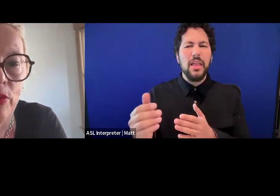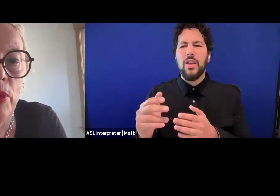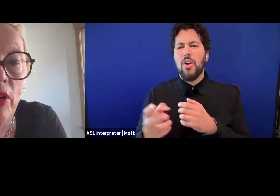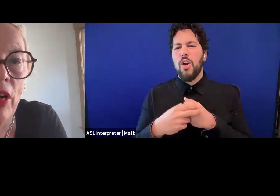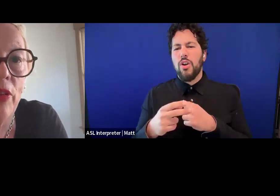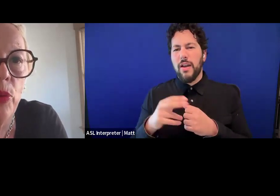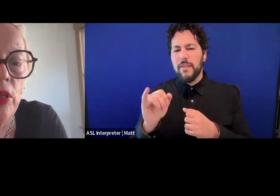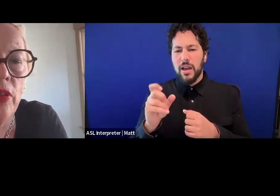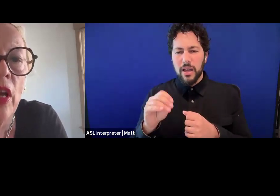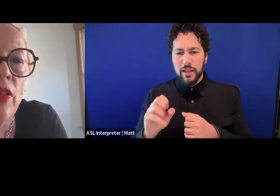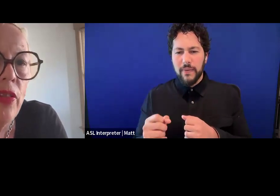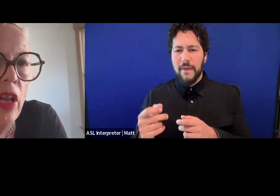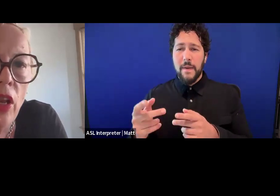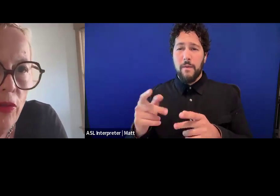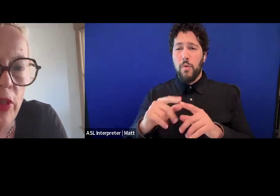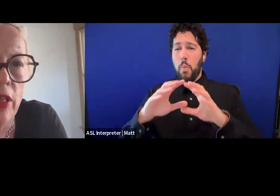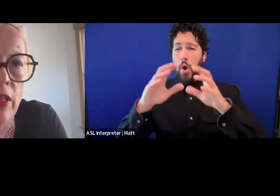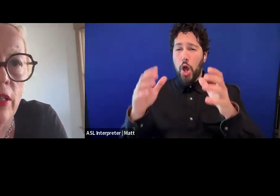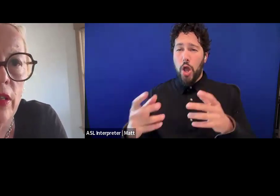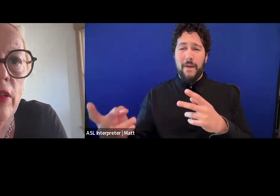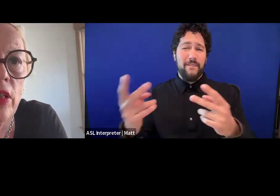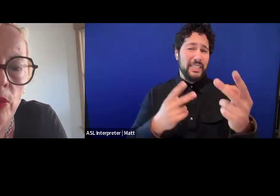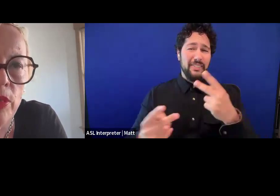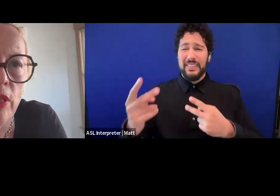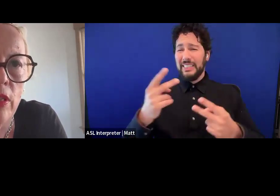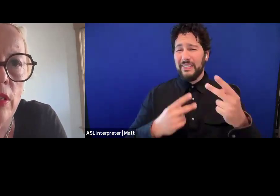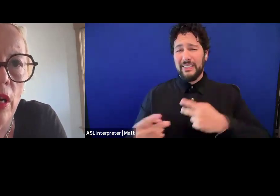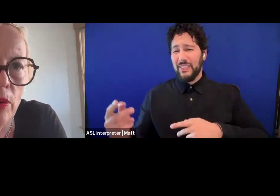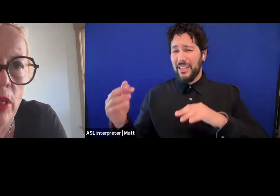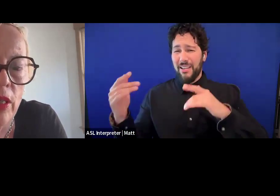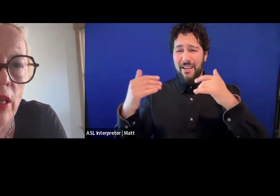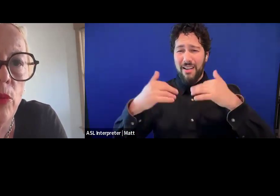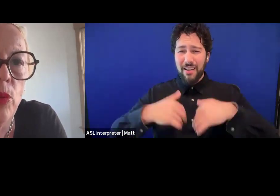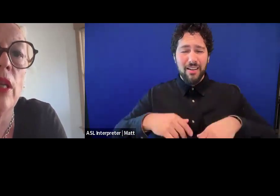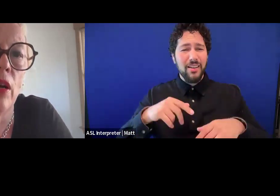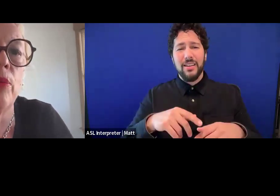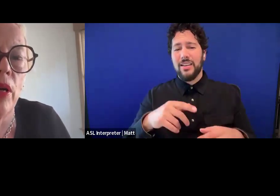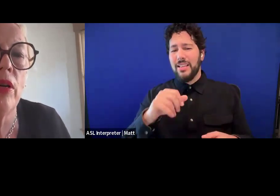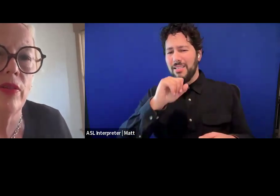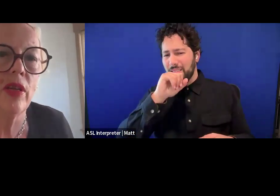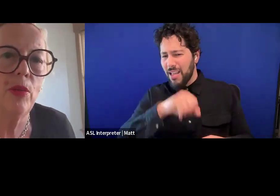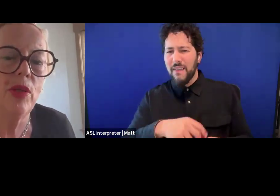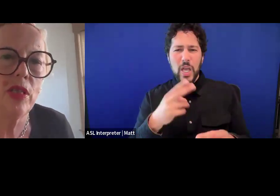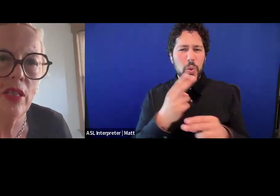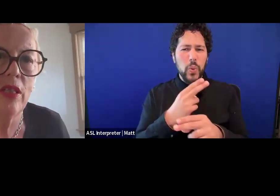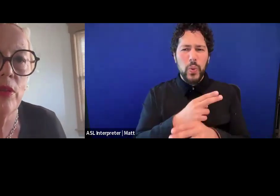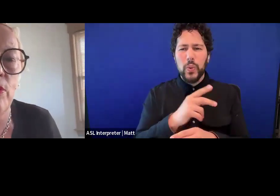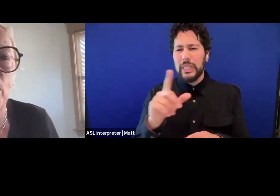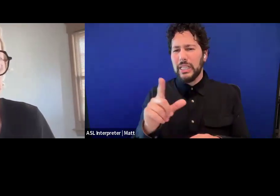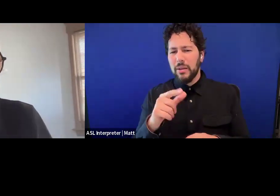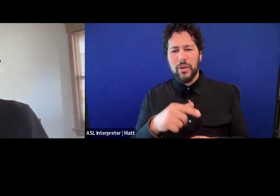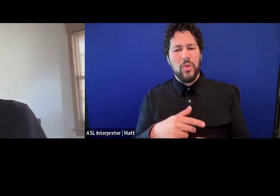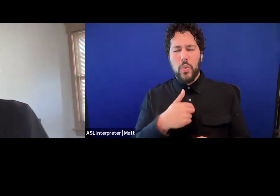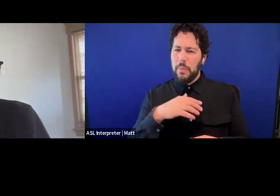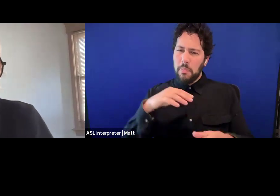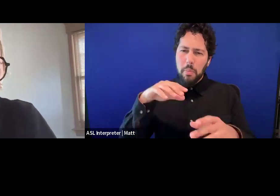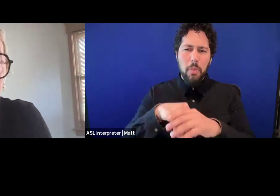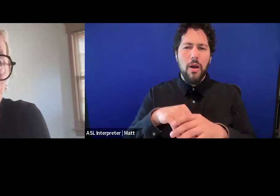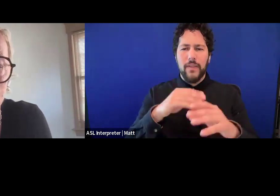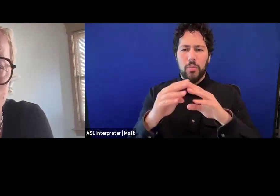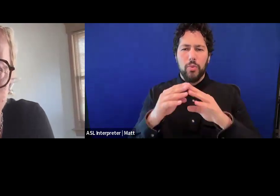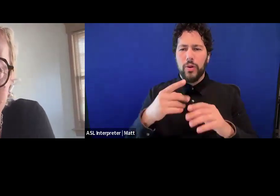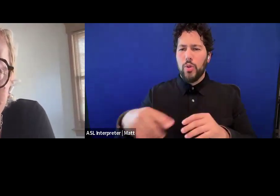I'm from around the world that love it, that use it, that owner, and we are part of that community, and those communities are part of our world.